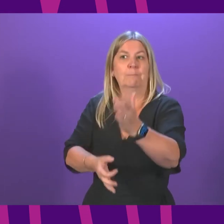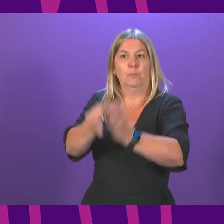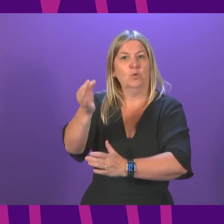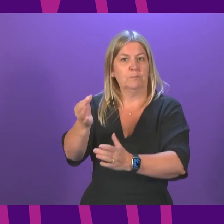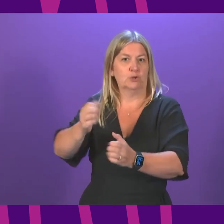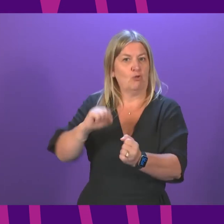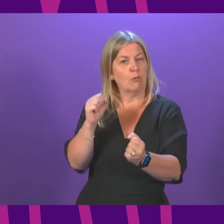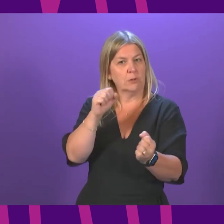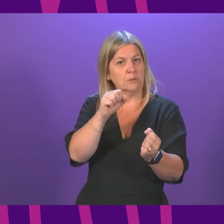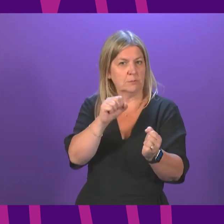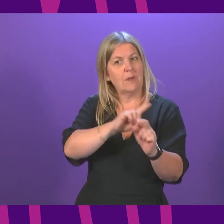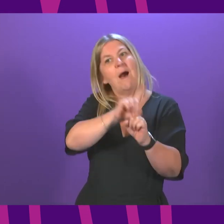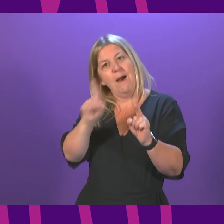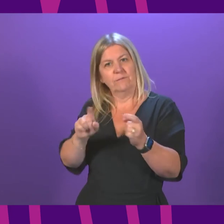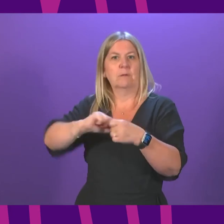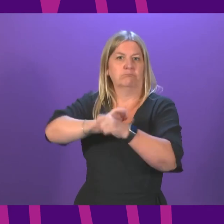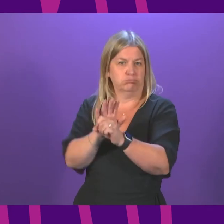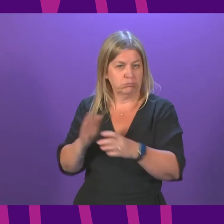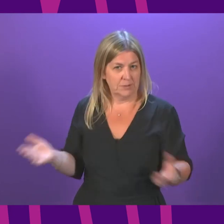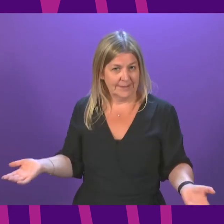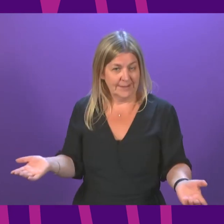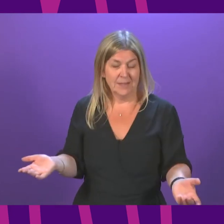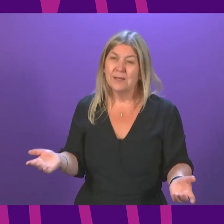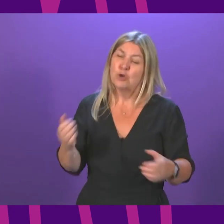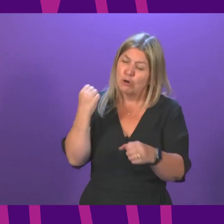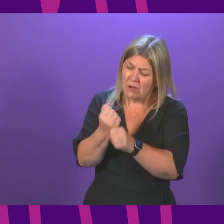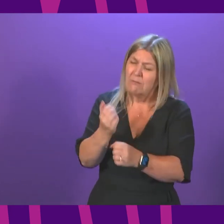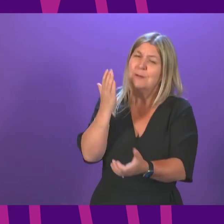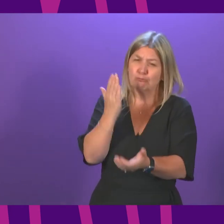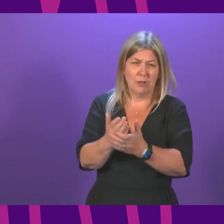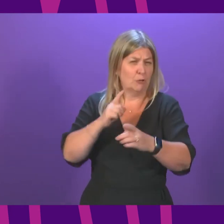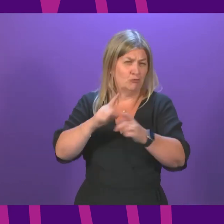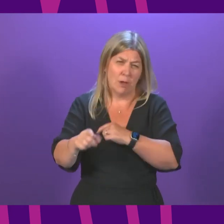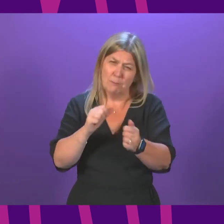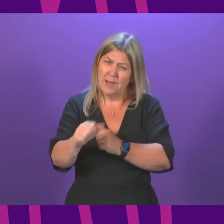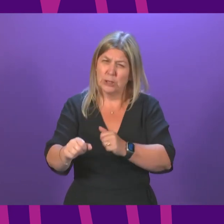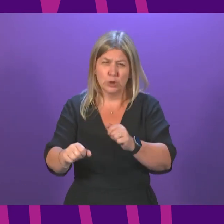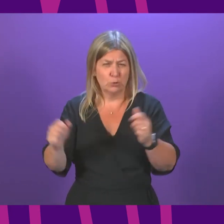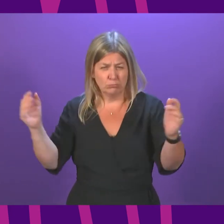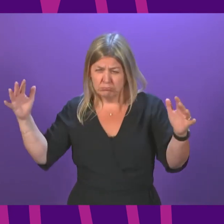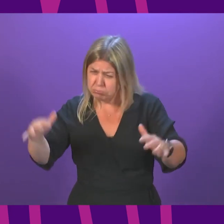to be absolutely focused on using every instrument at our disposal to advance some of those arguments.